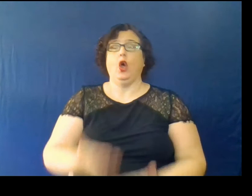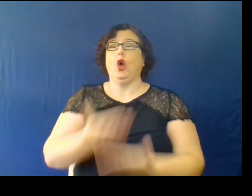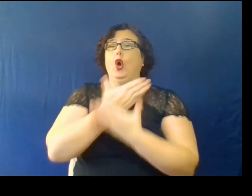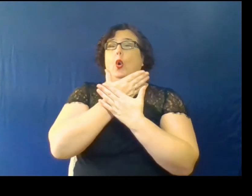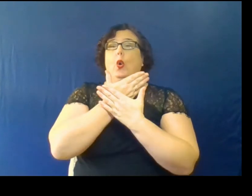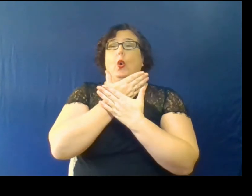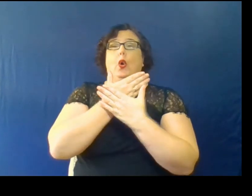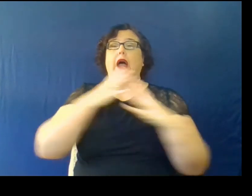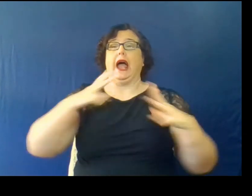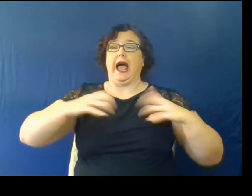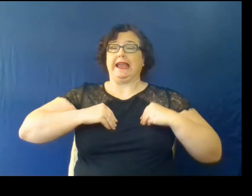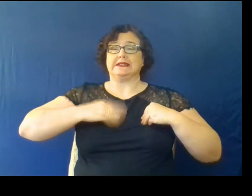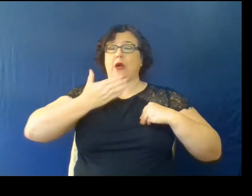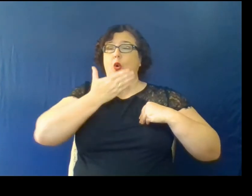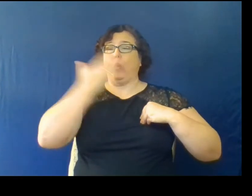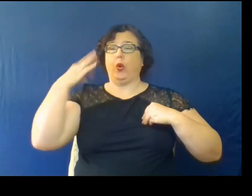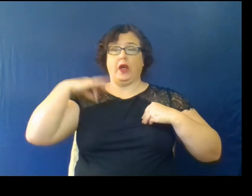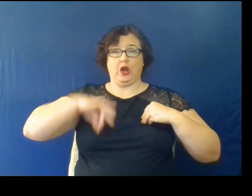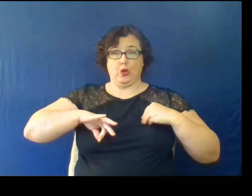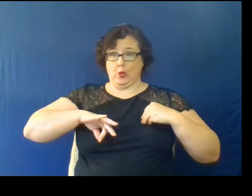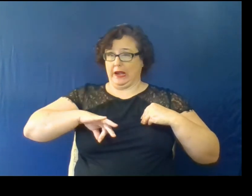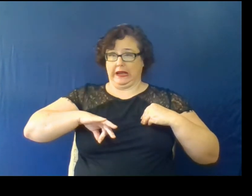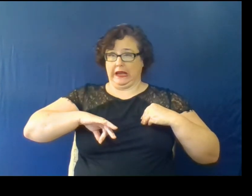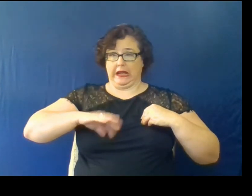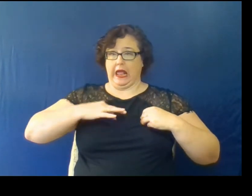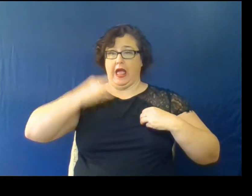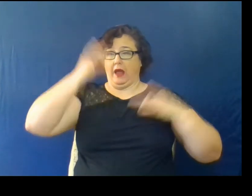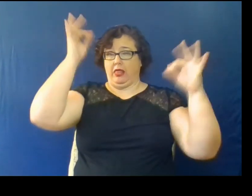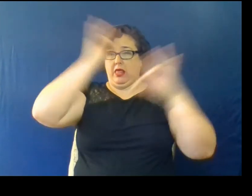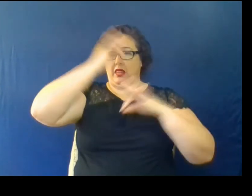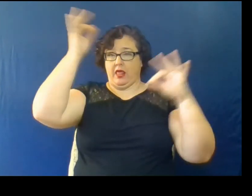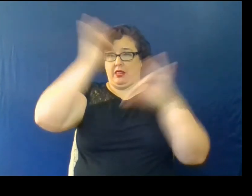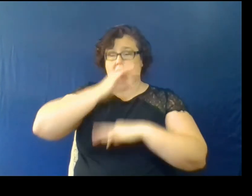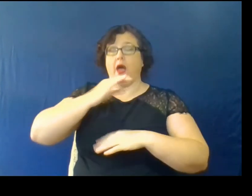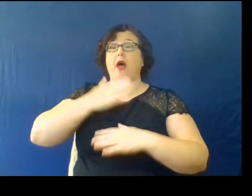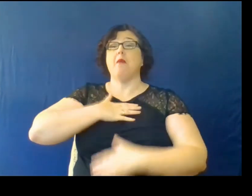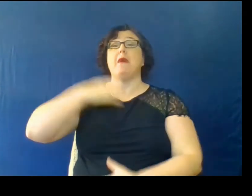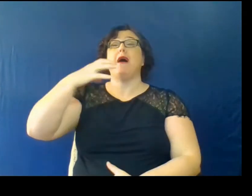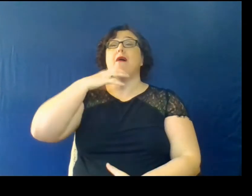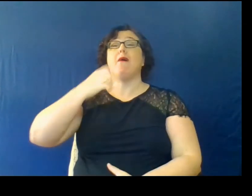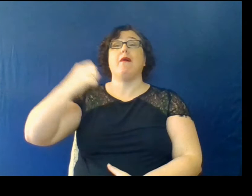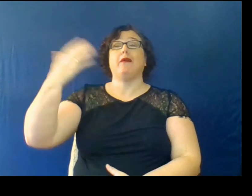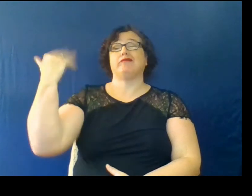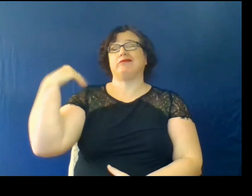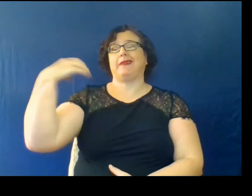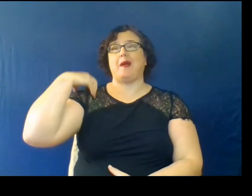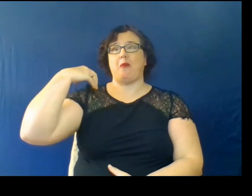knowing all this. One of the best things my old boss has taught me is it's not about knowing all